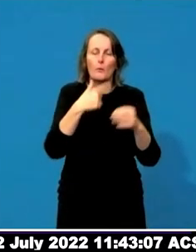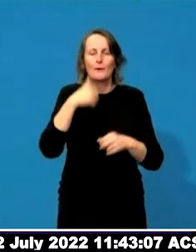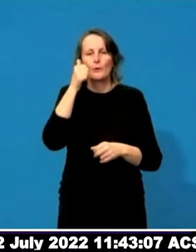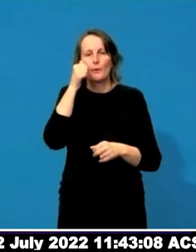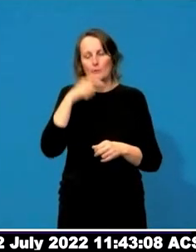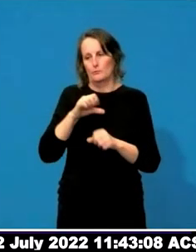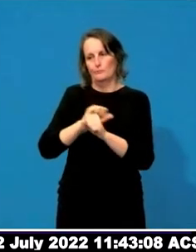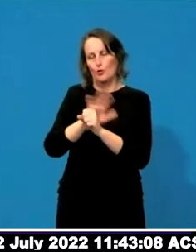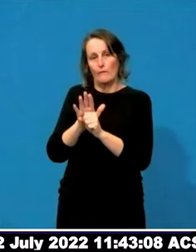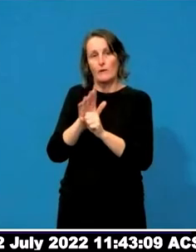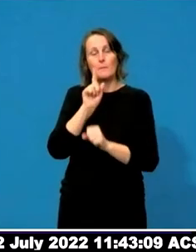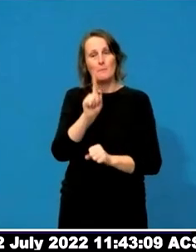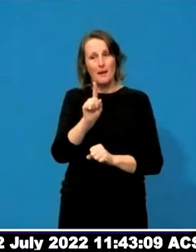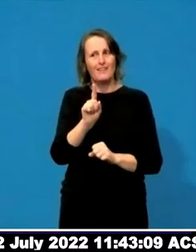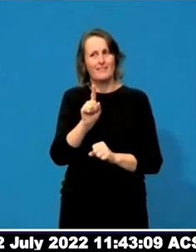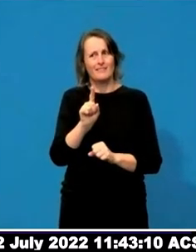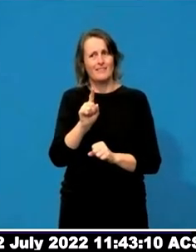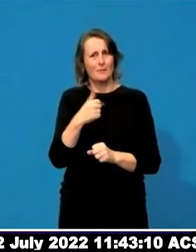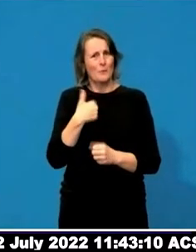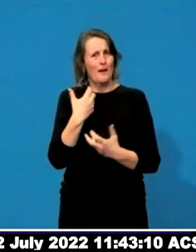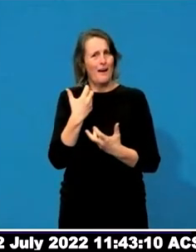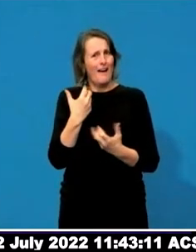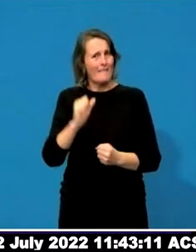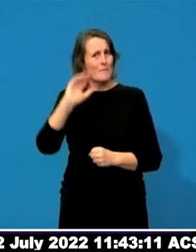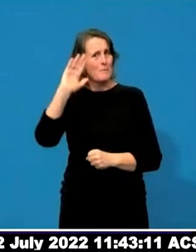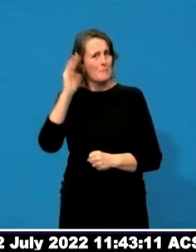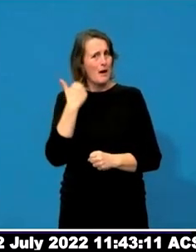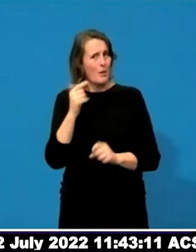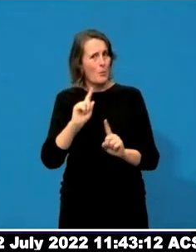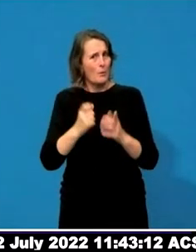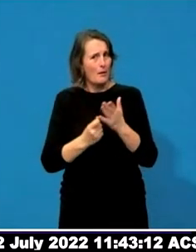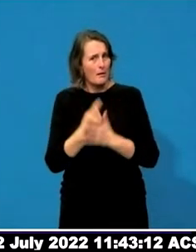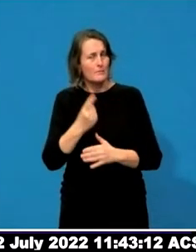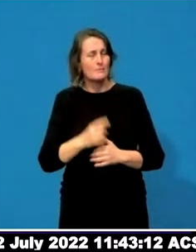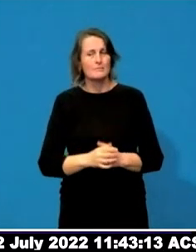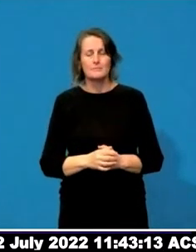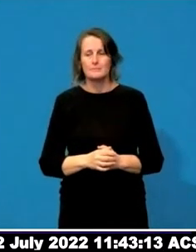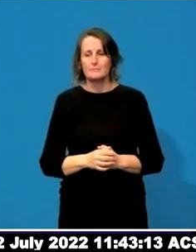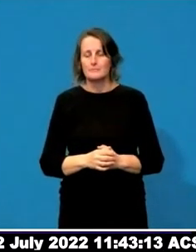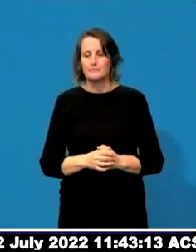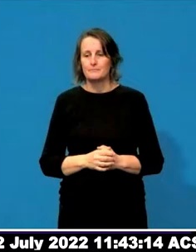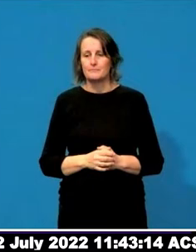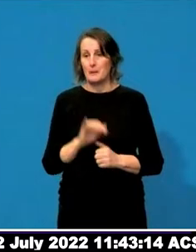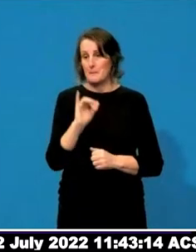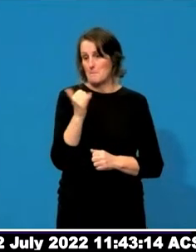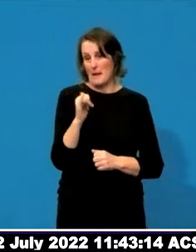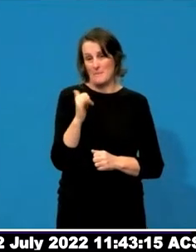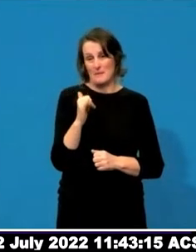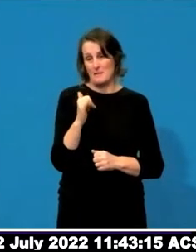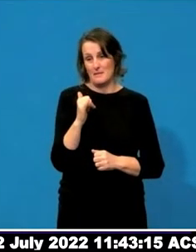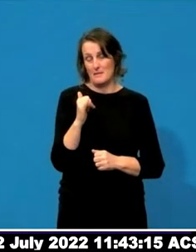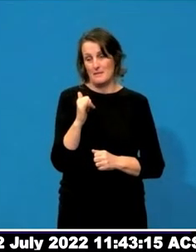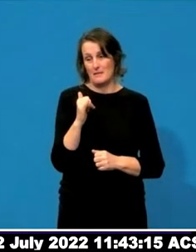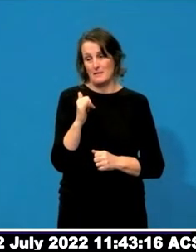But we have had - probably since the scheme commenced,